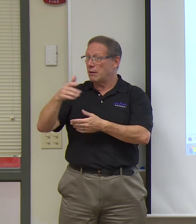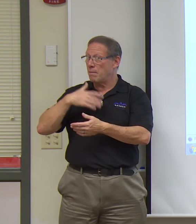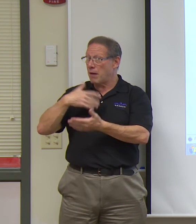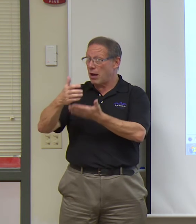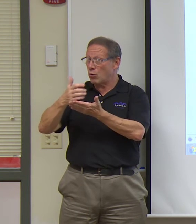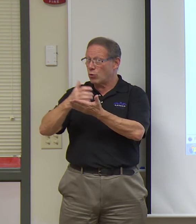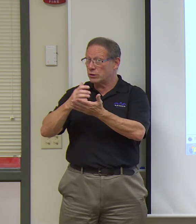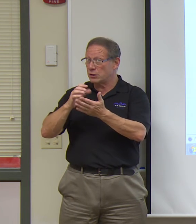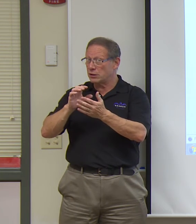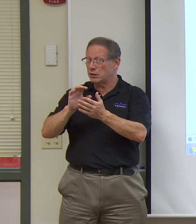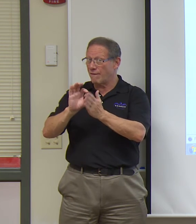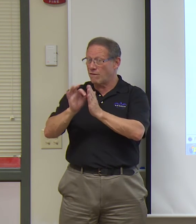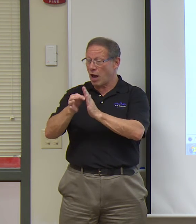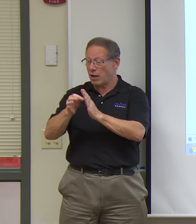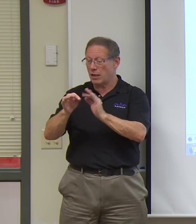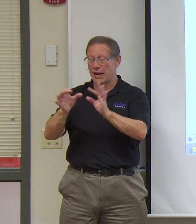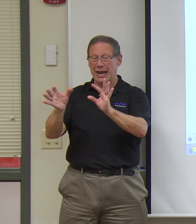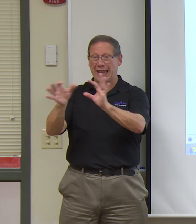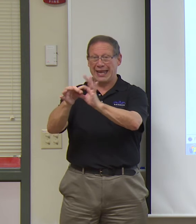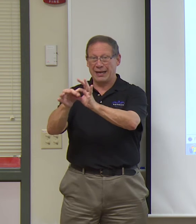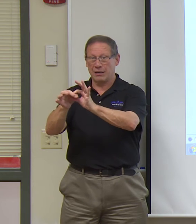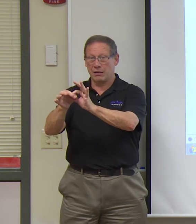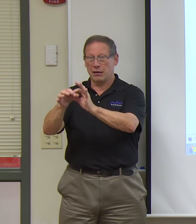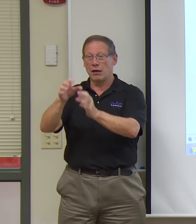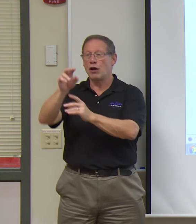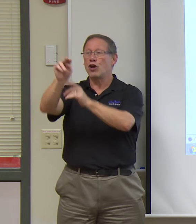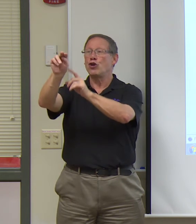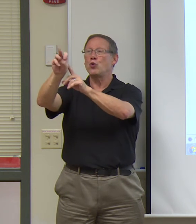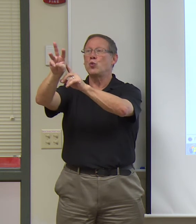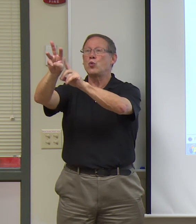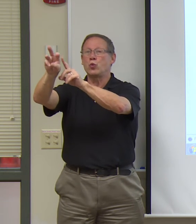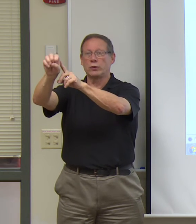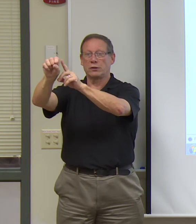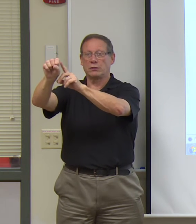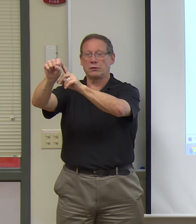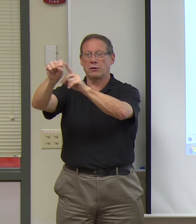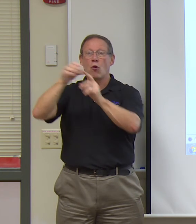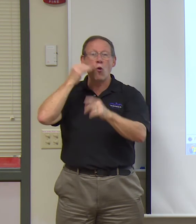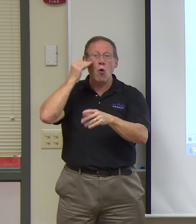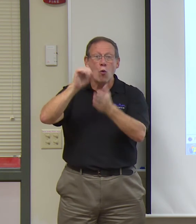in a news item or on the home page. Go to week two and see what's going on.